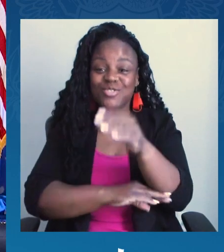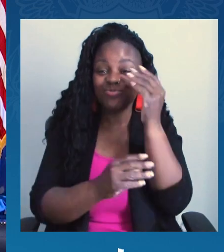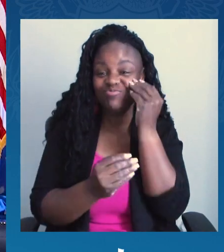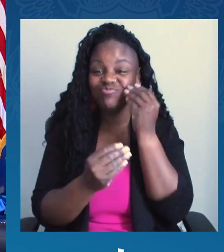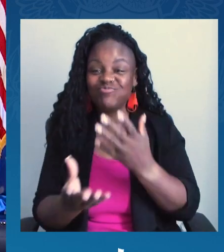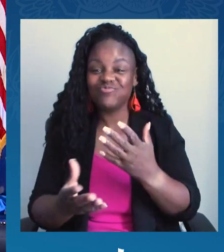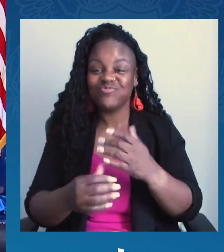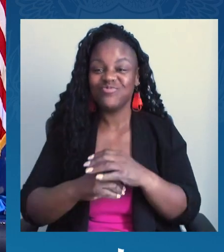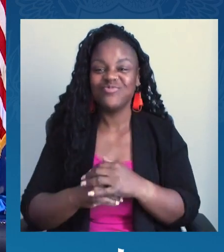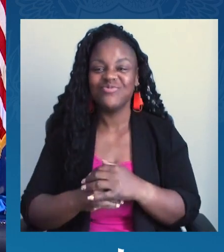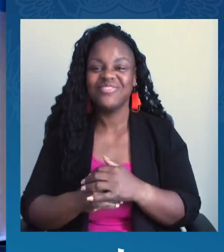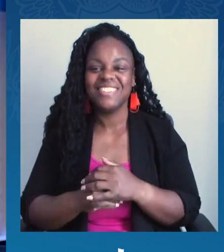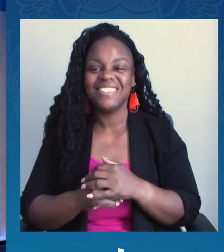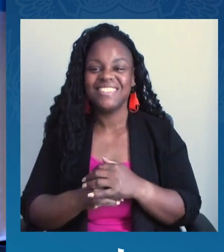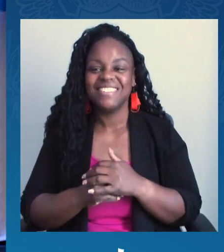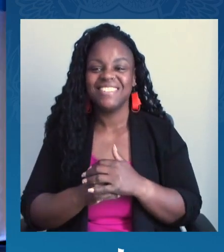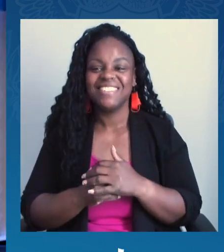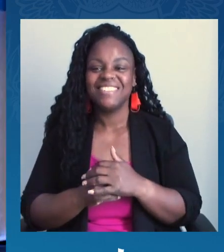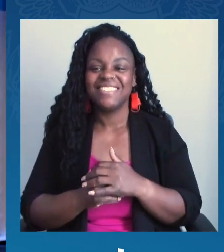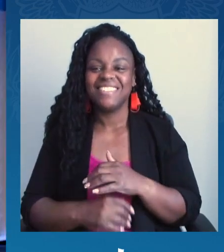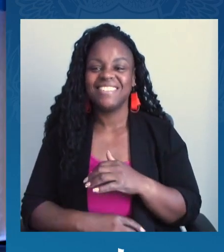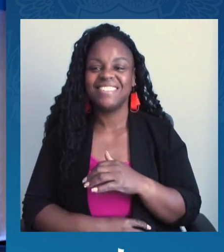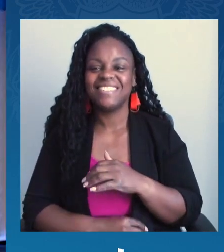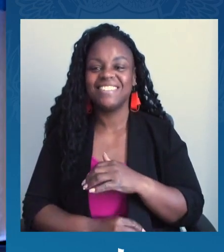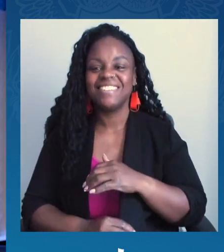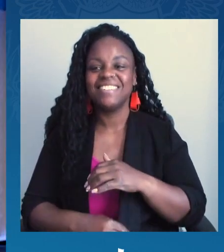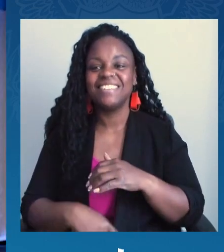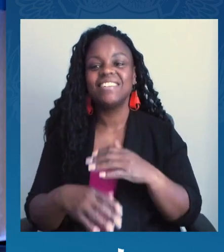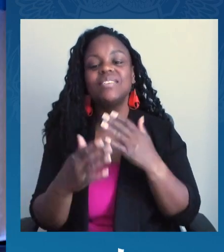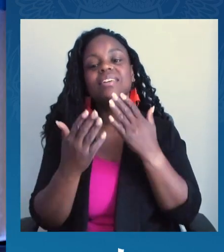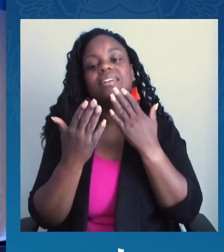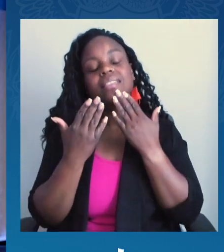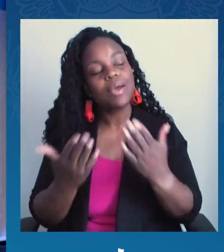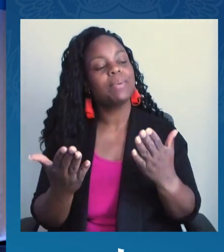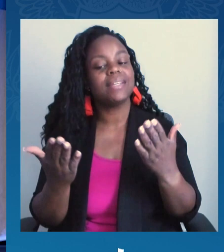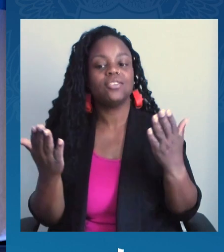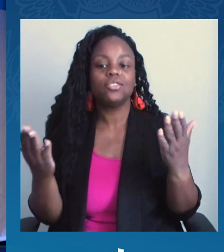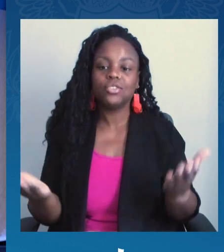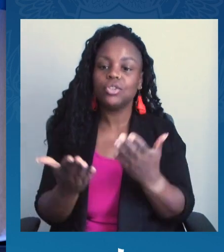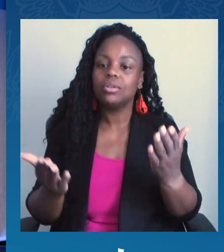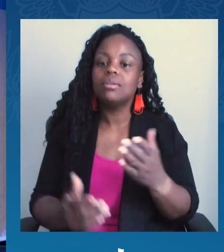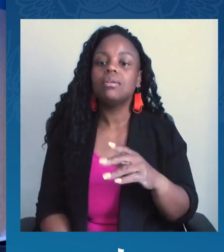Well, listen, it is good to be at this Urban League luncheon. It's important to mind our manners.